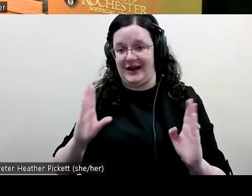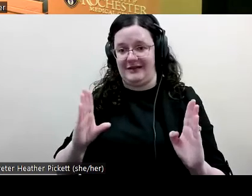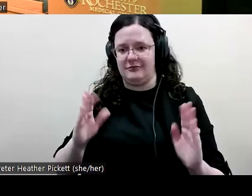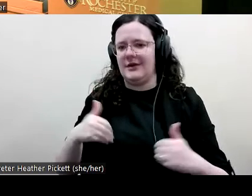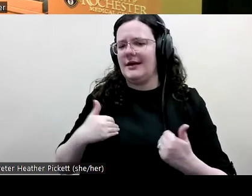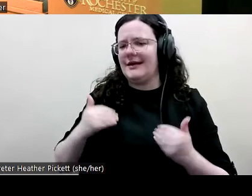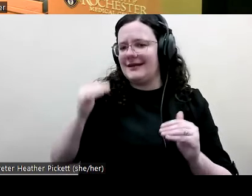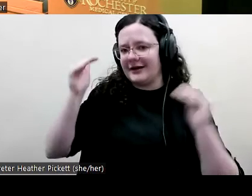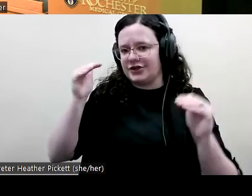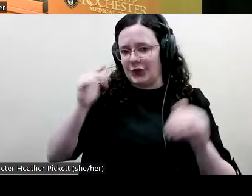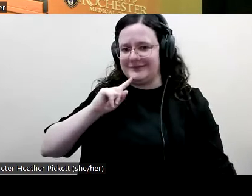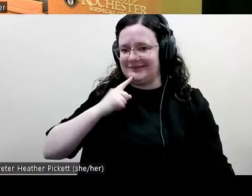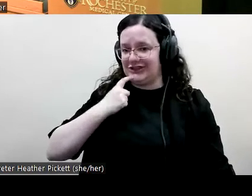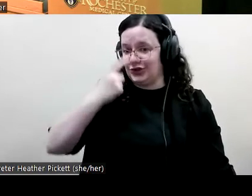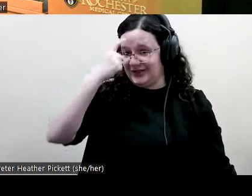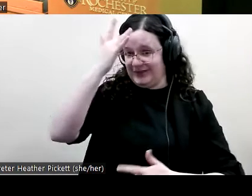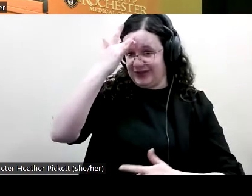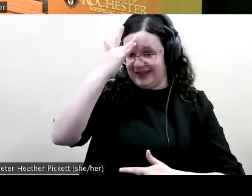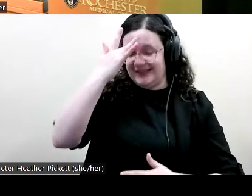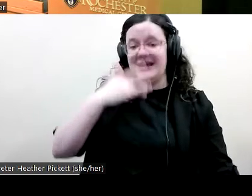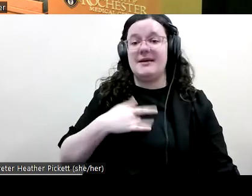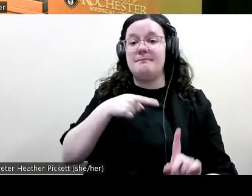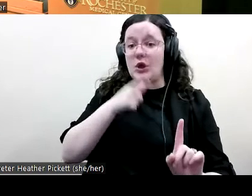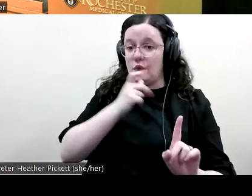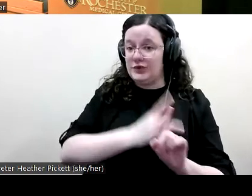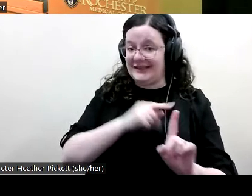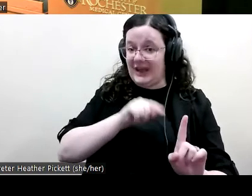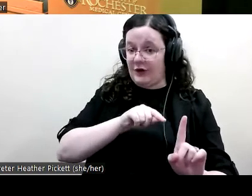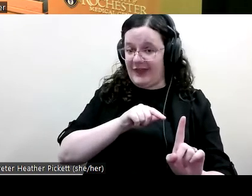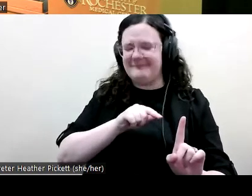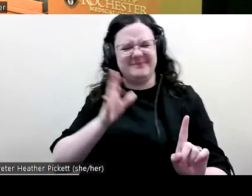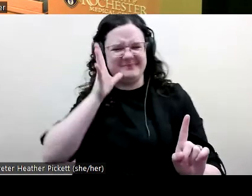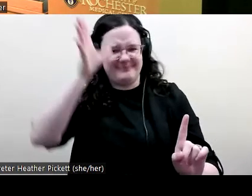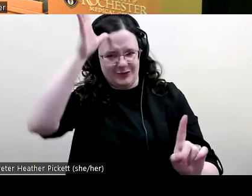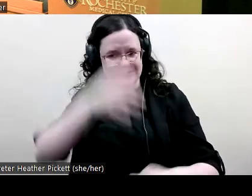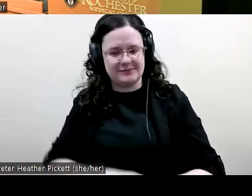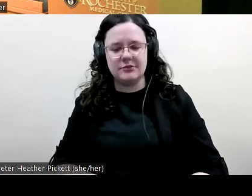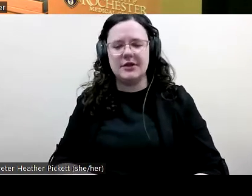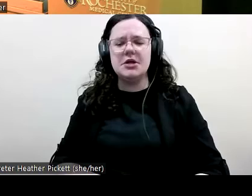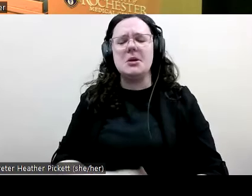on the care of a child um certainly spouses and partners parents come in but it's more majority